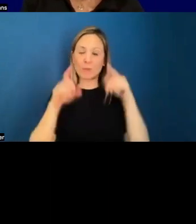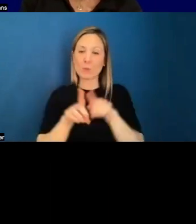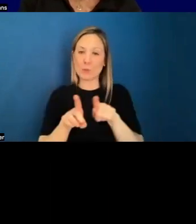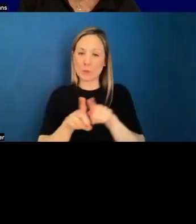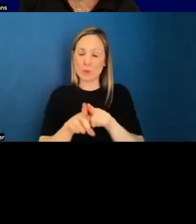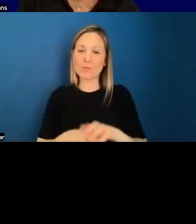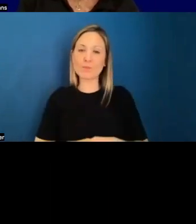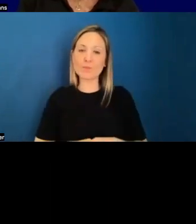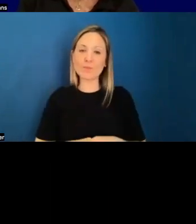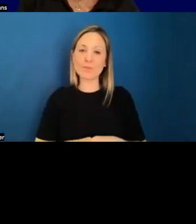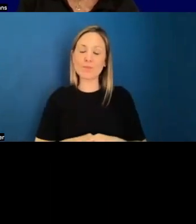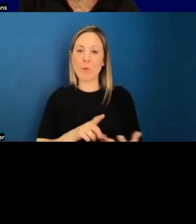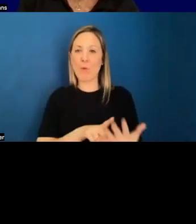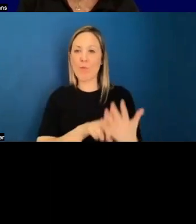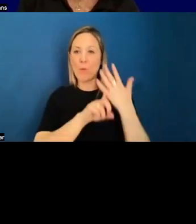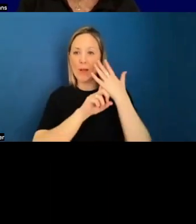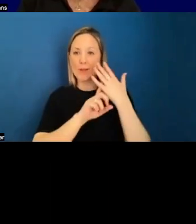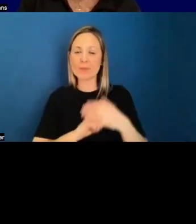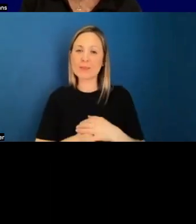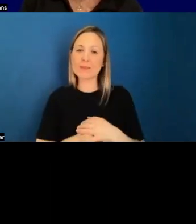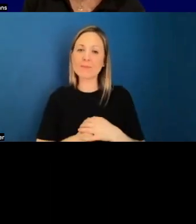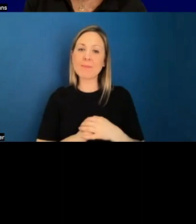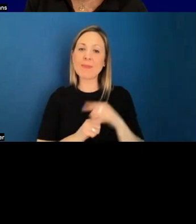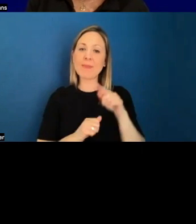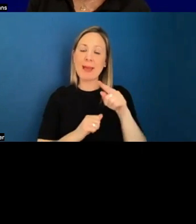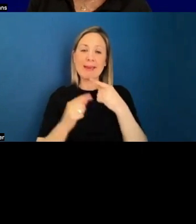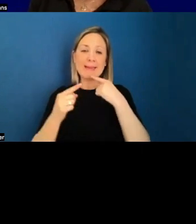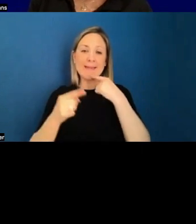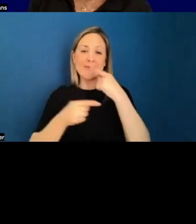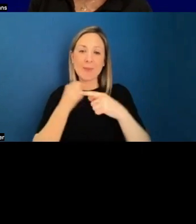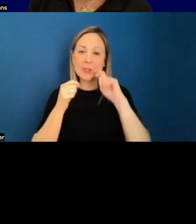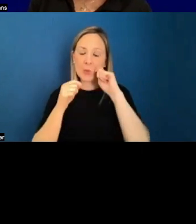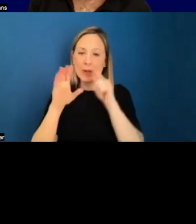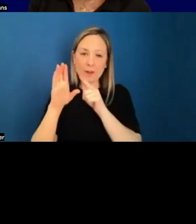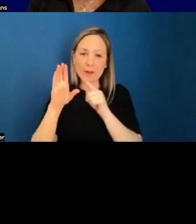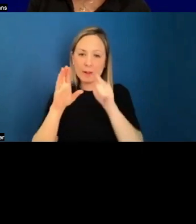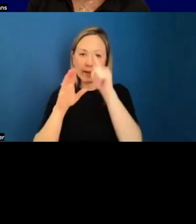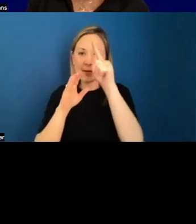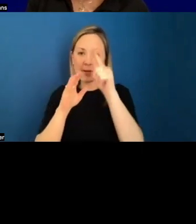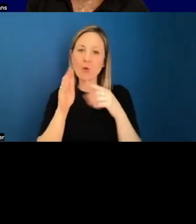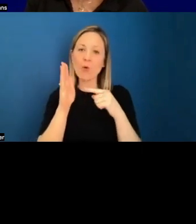The information then is going to go up to an area of the brain called the thalamus.